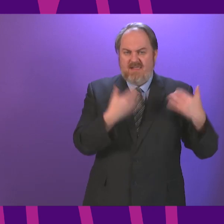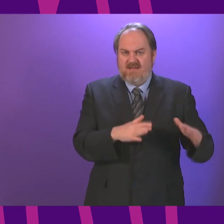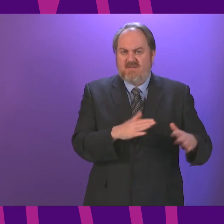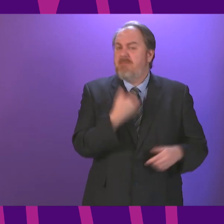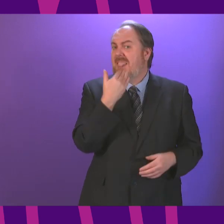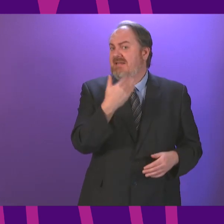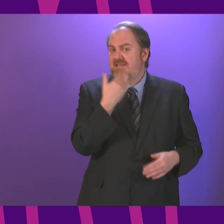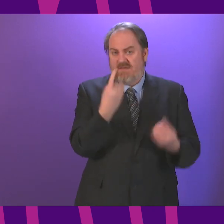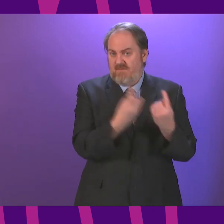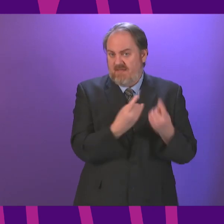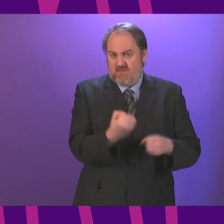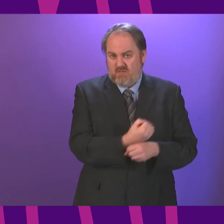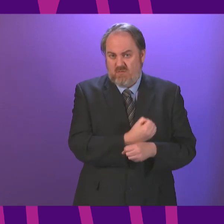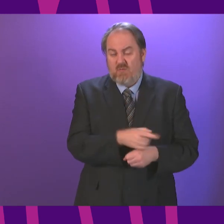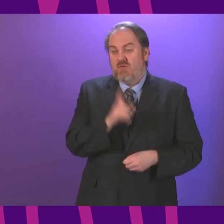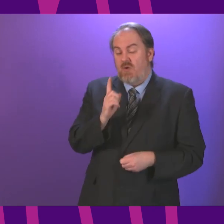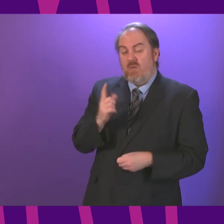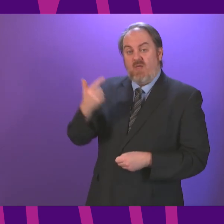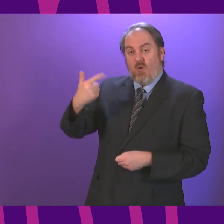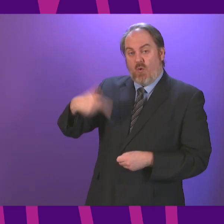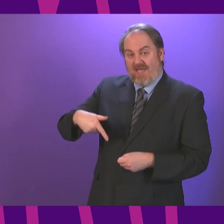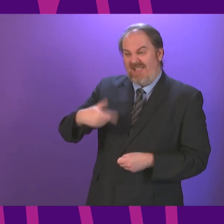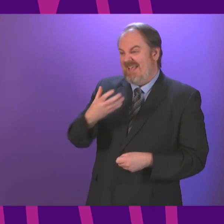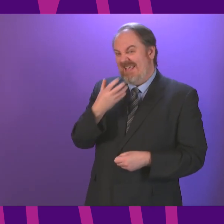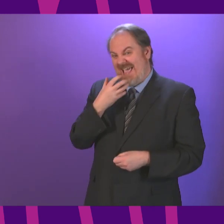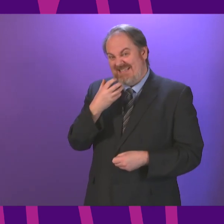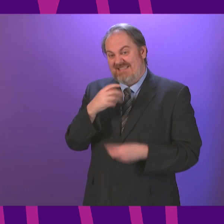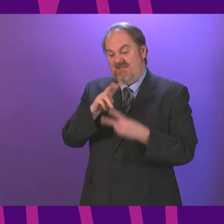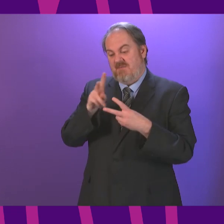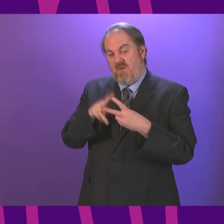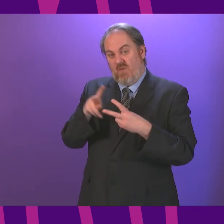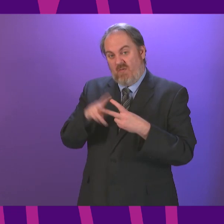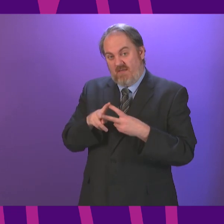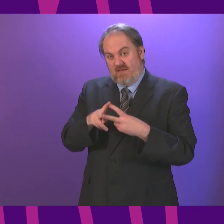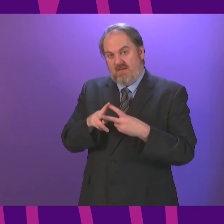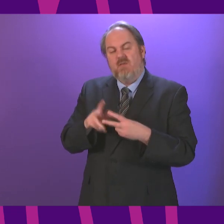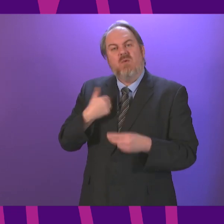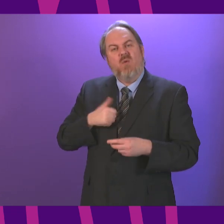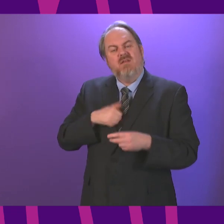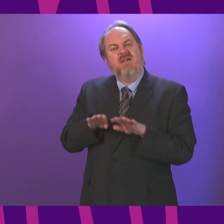On the comments about oil and gas, I spoke up last week for a just transition—a transition